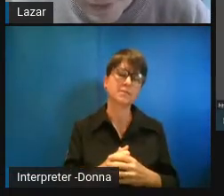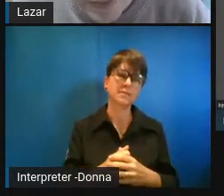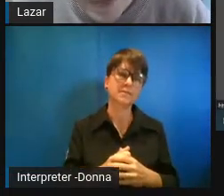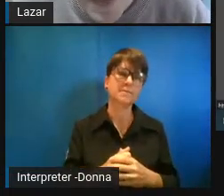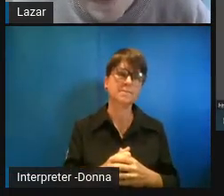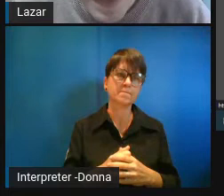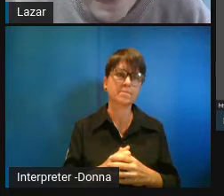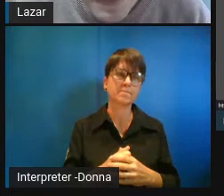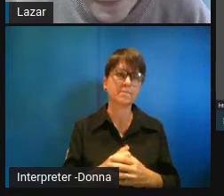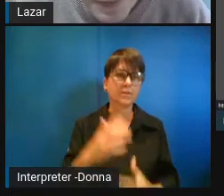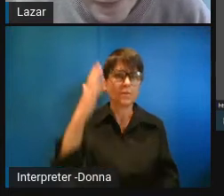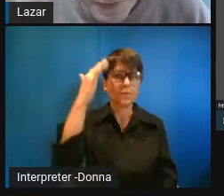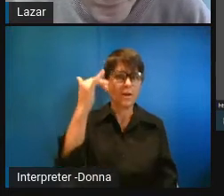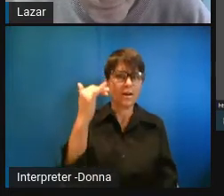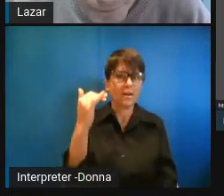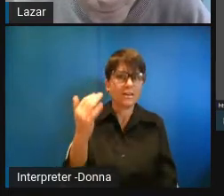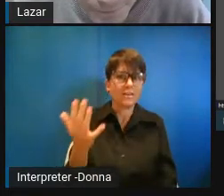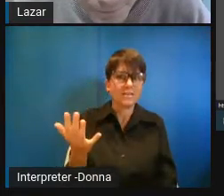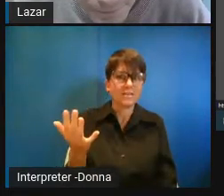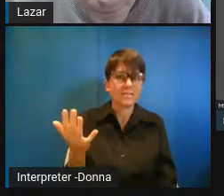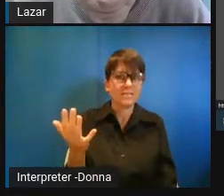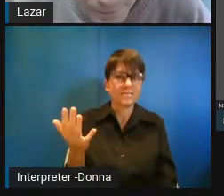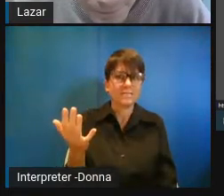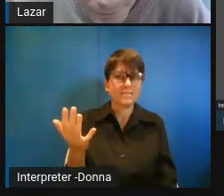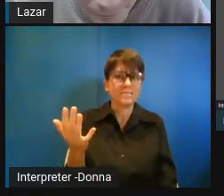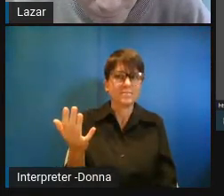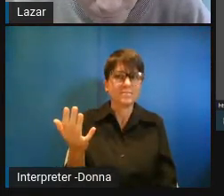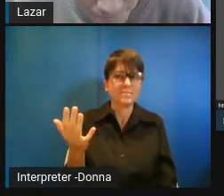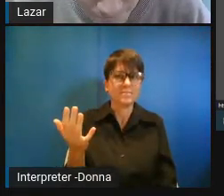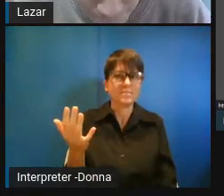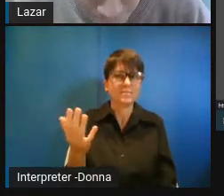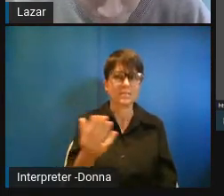Because we were going to ask you